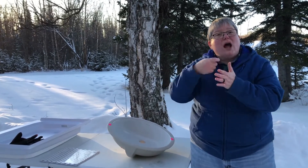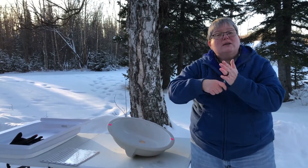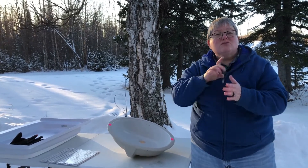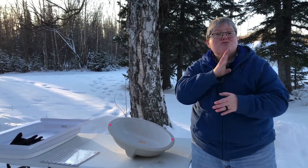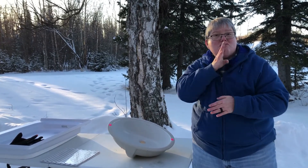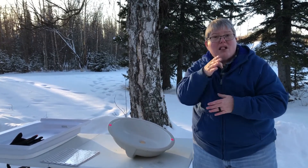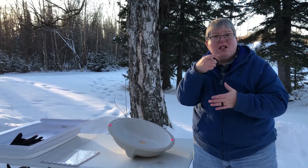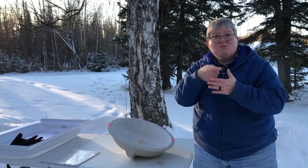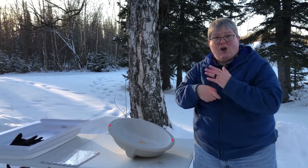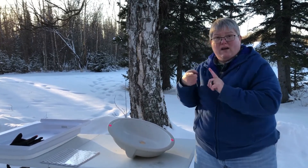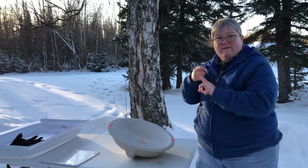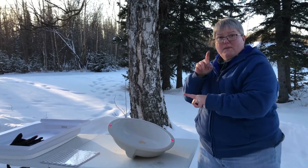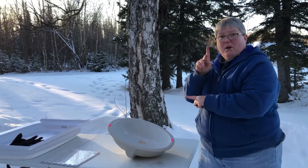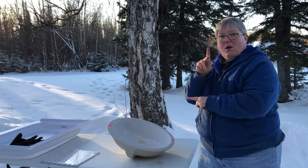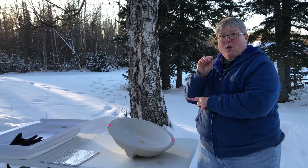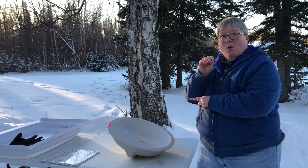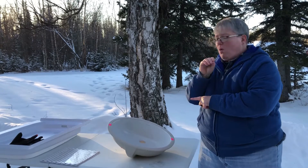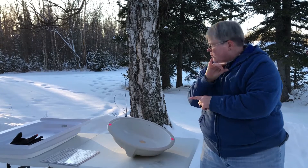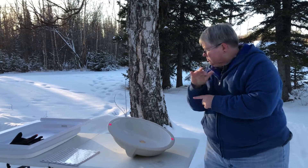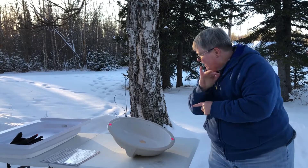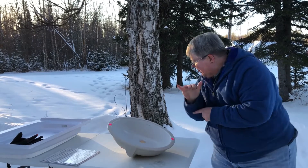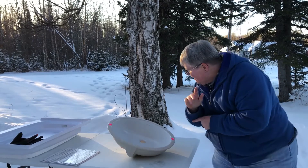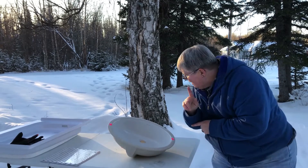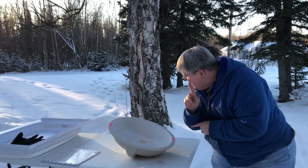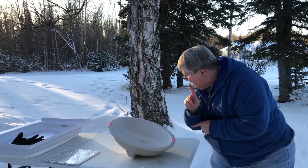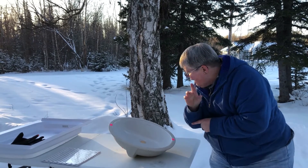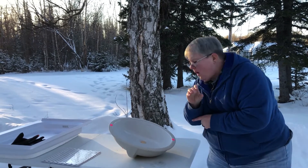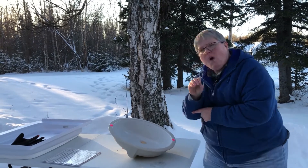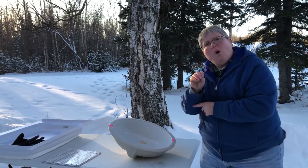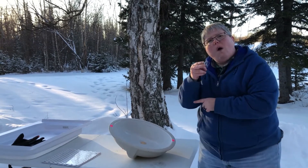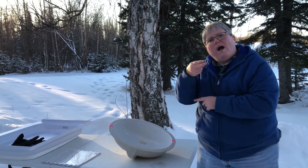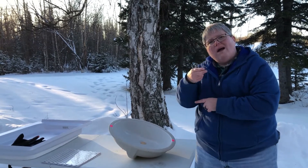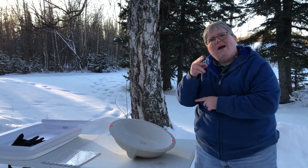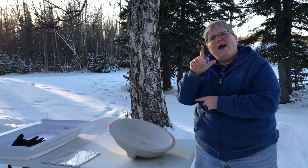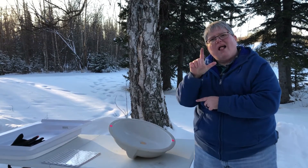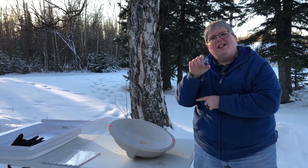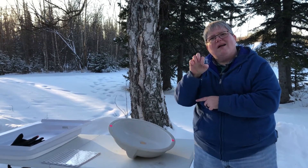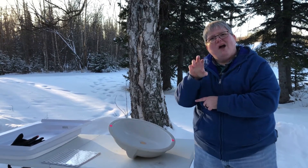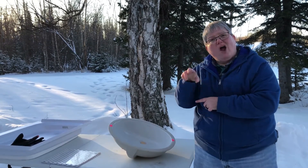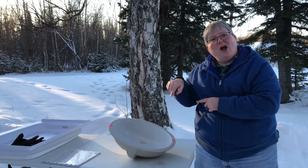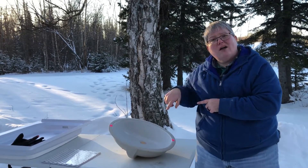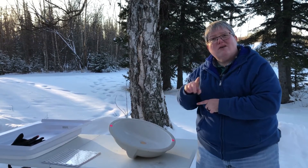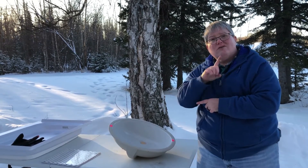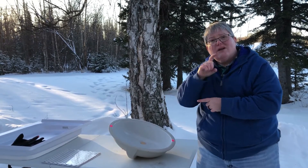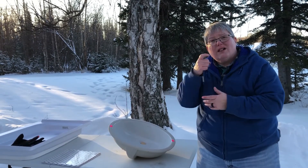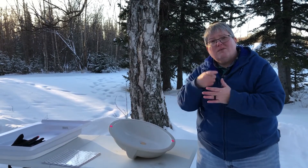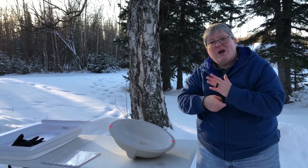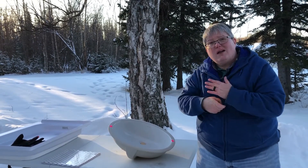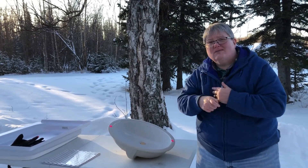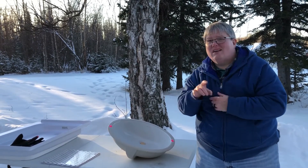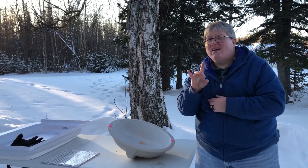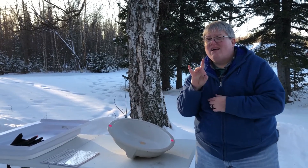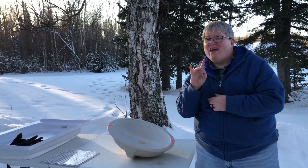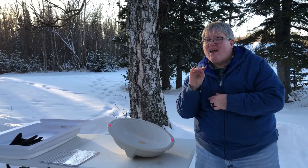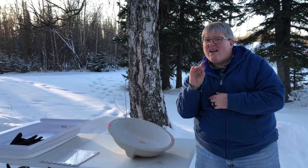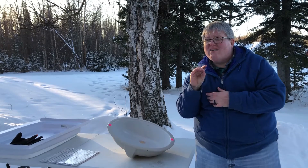I saw the price, the the real price from Ko... let me see how you spell this... Kohler. The real price was